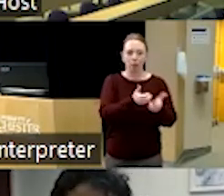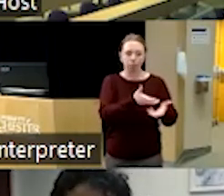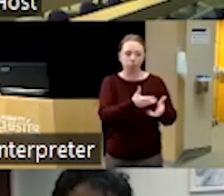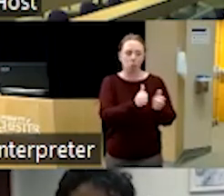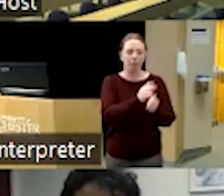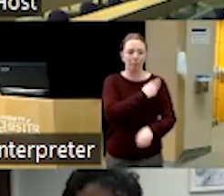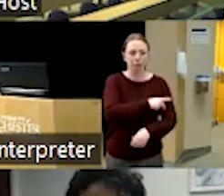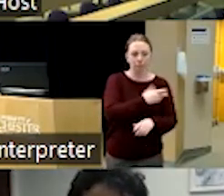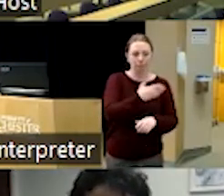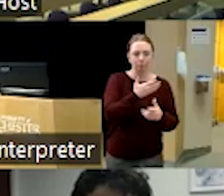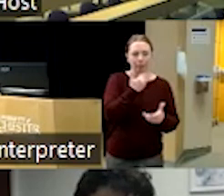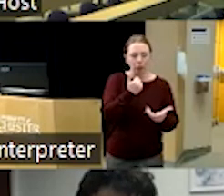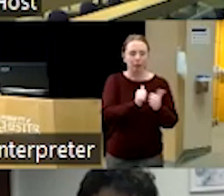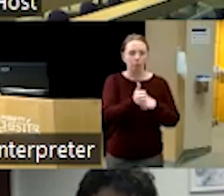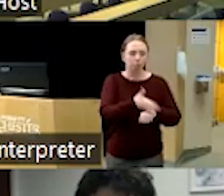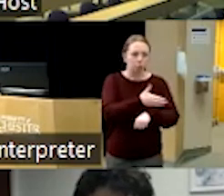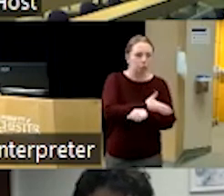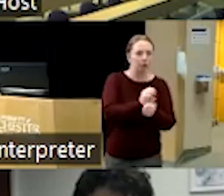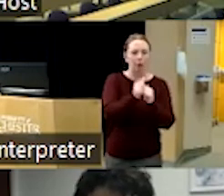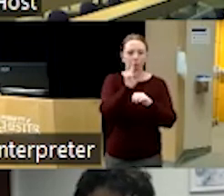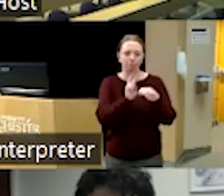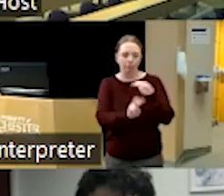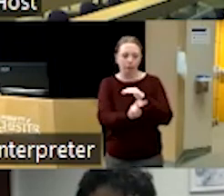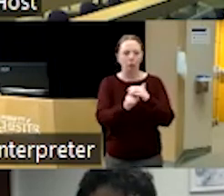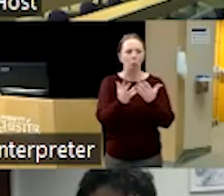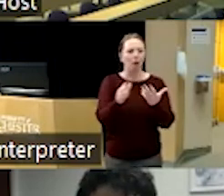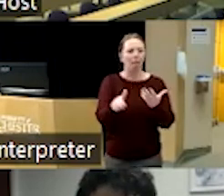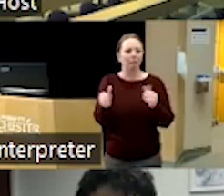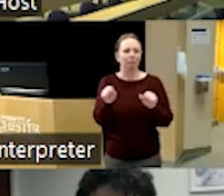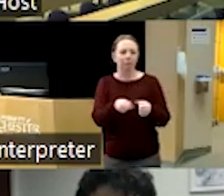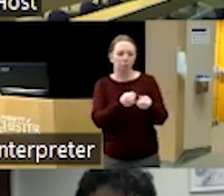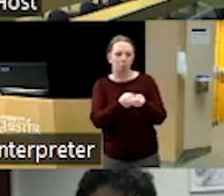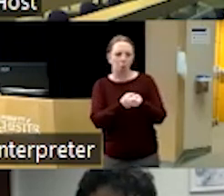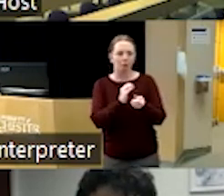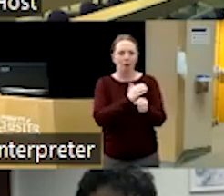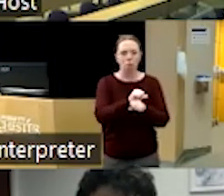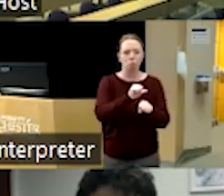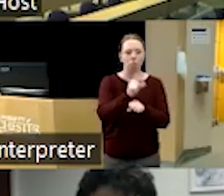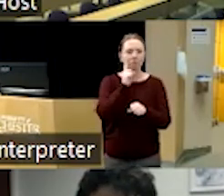this and what are the mechanisms can we support them not only by integrated programs but also by